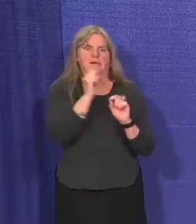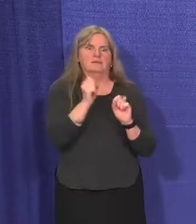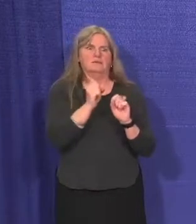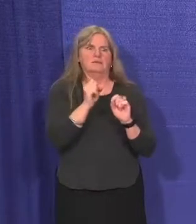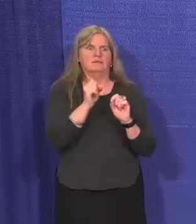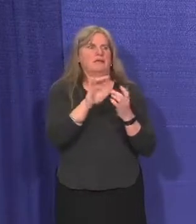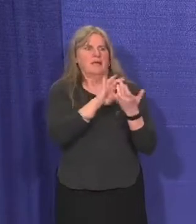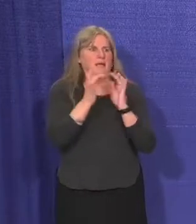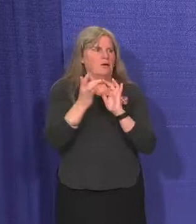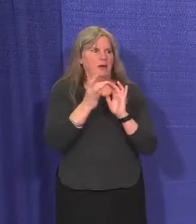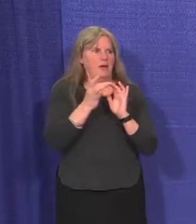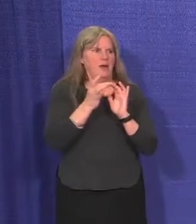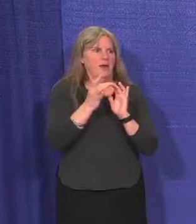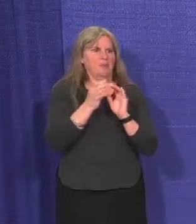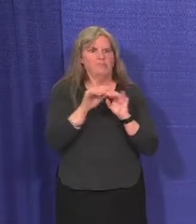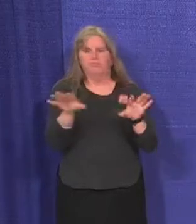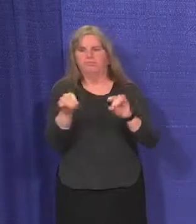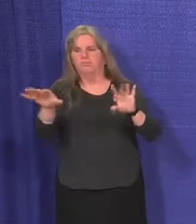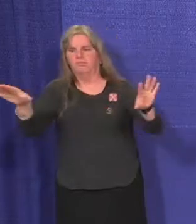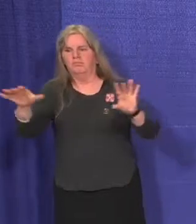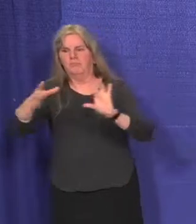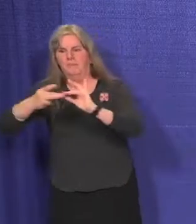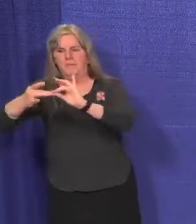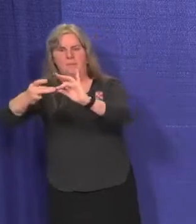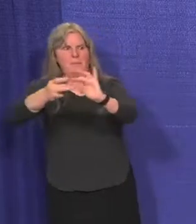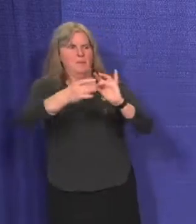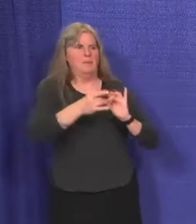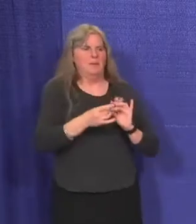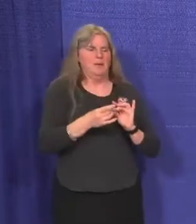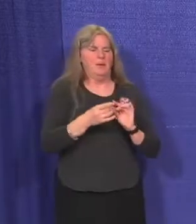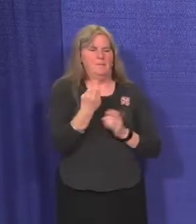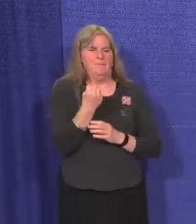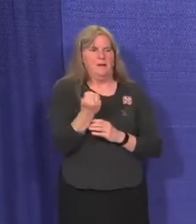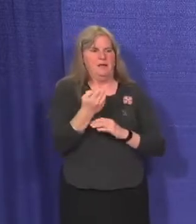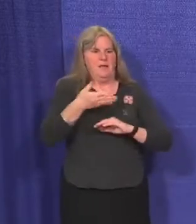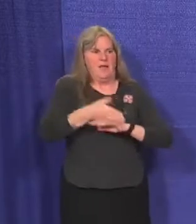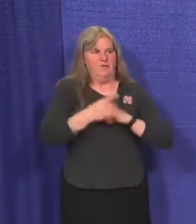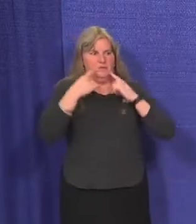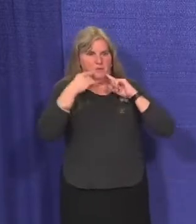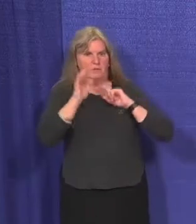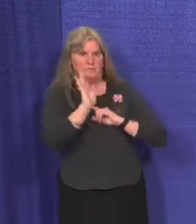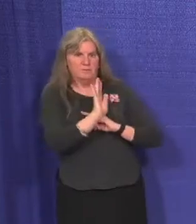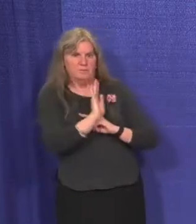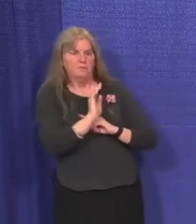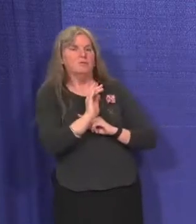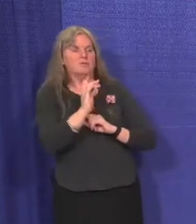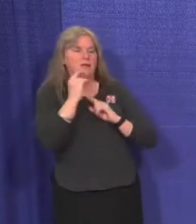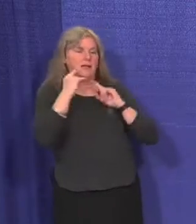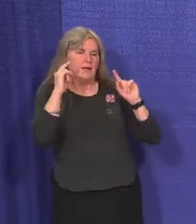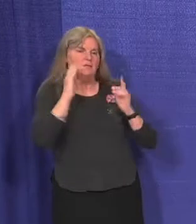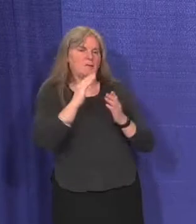My first question is for Doctor Hanley. Part of the role of public health is to share timely and